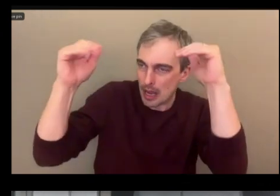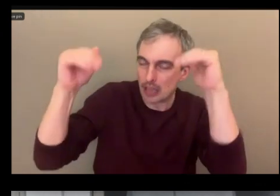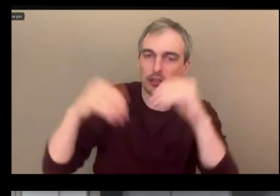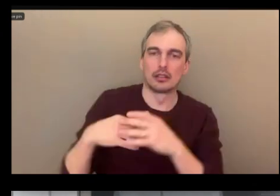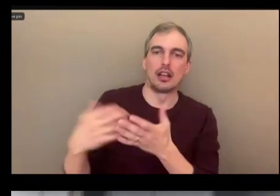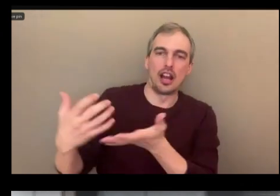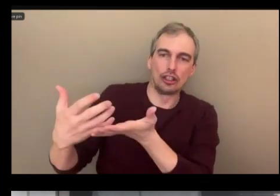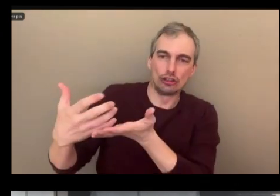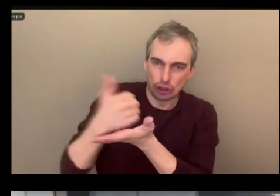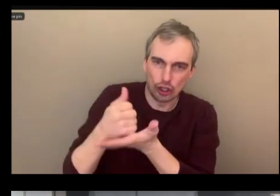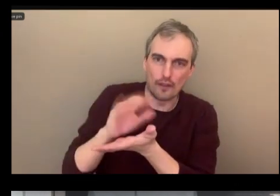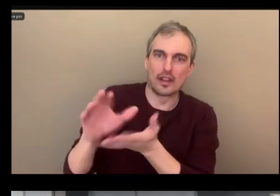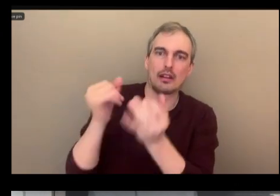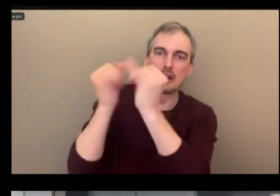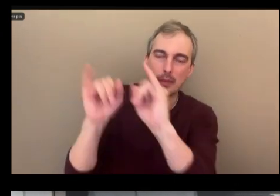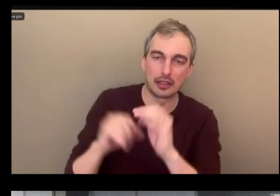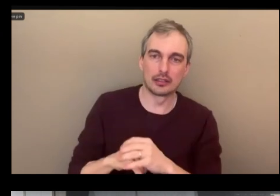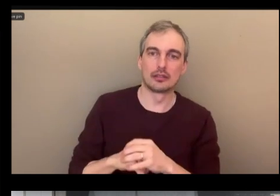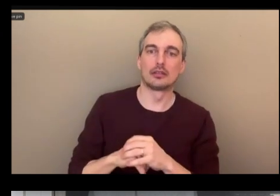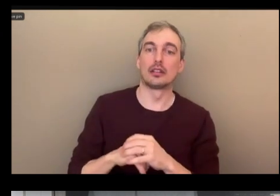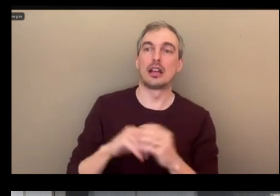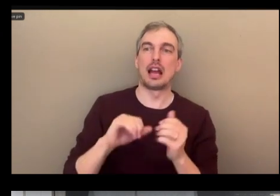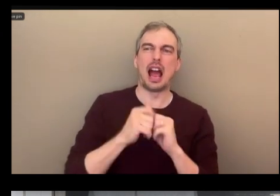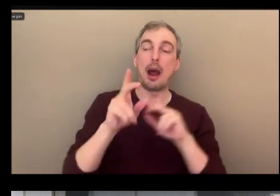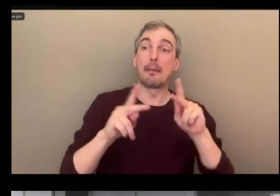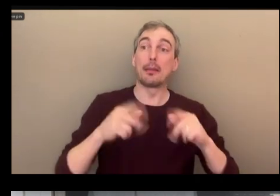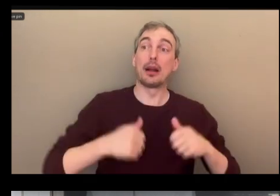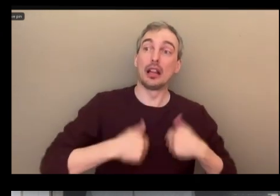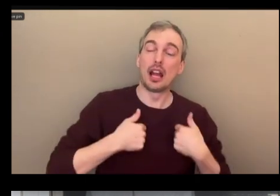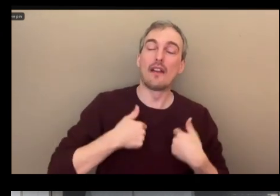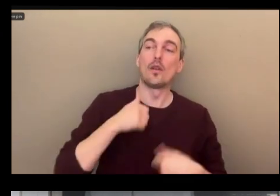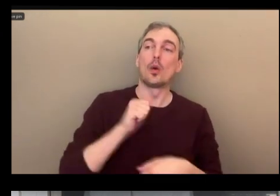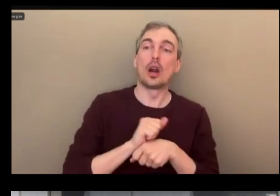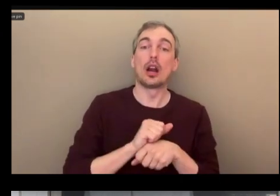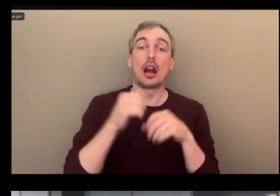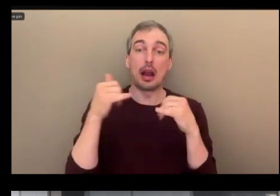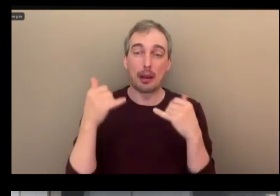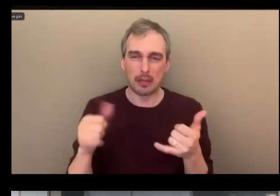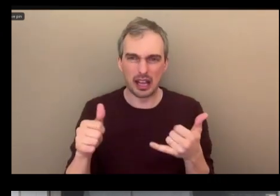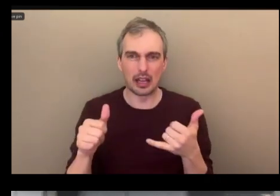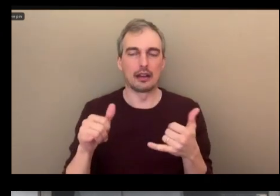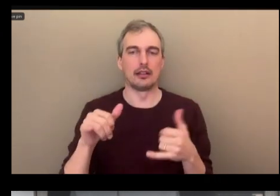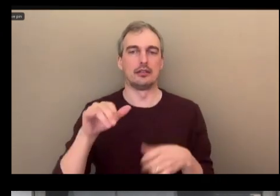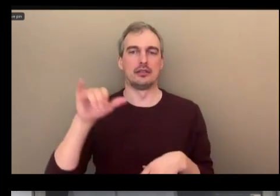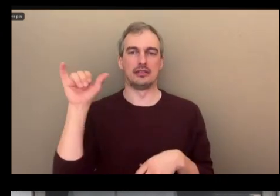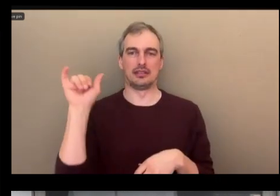We're ensuring that the assistive tech that people want to bring are gonna work with our products and services, are gonna work on our network, are